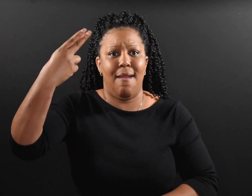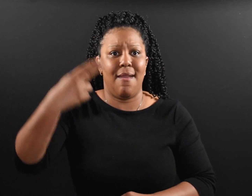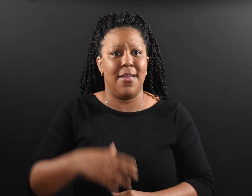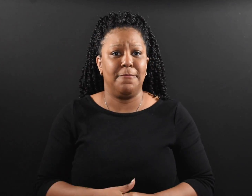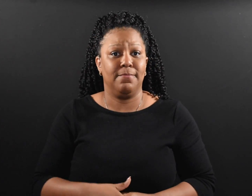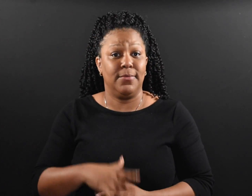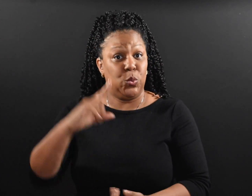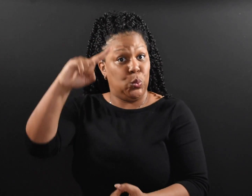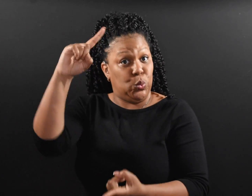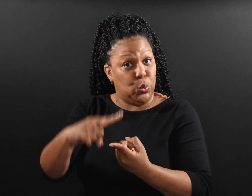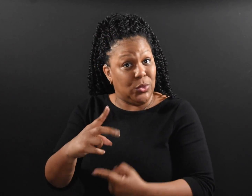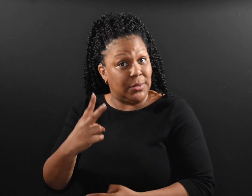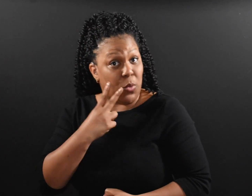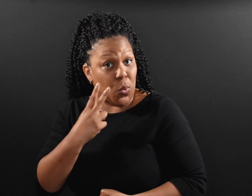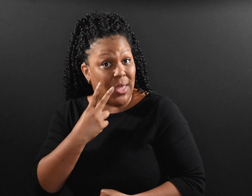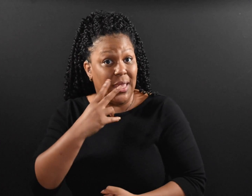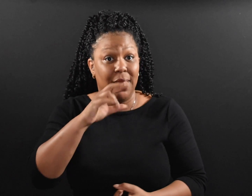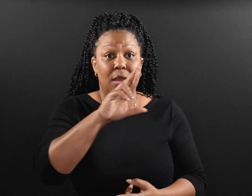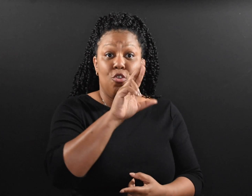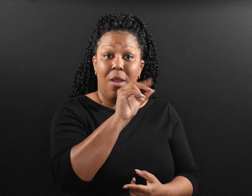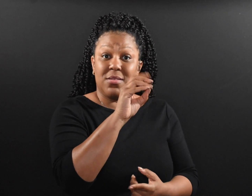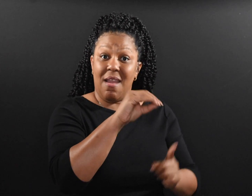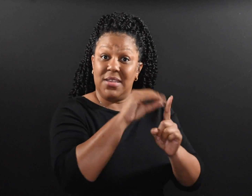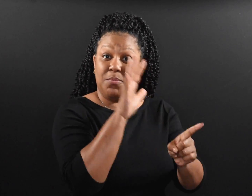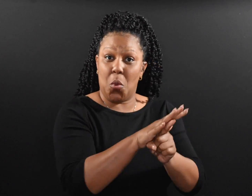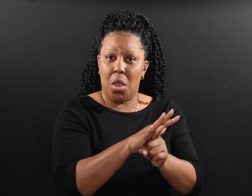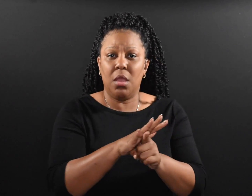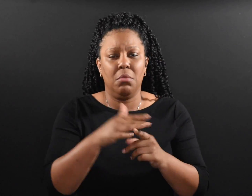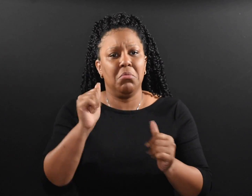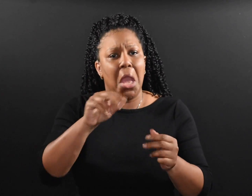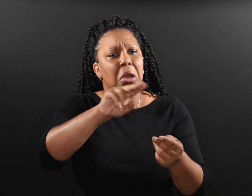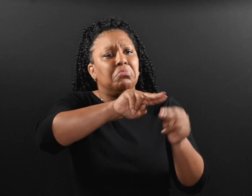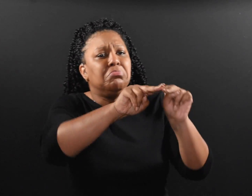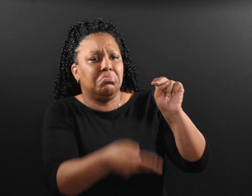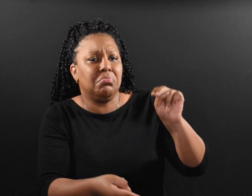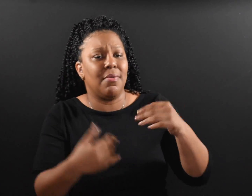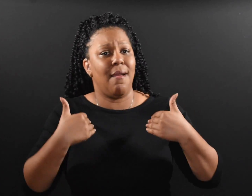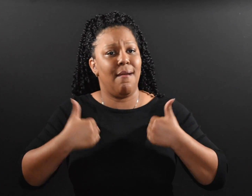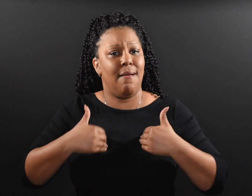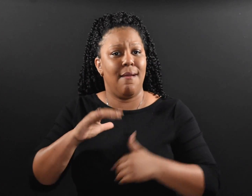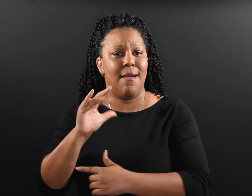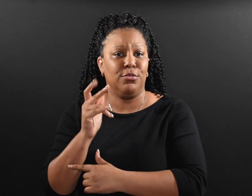Reducing smoking and radon exposure greatly reduces the lung cancer risk.